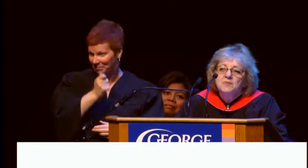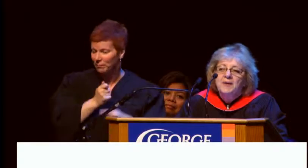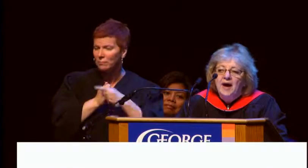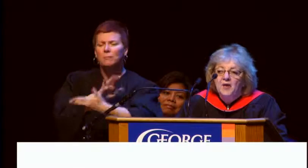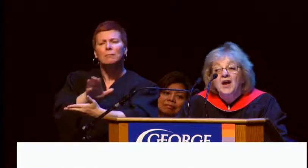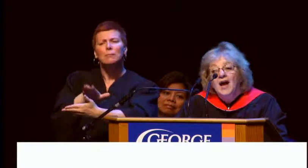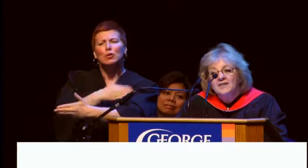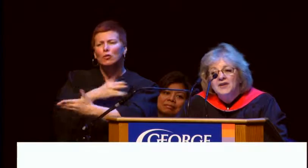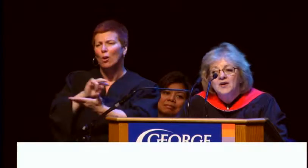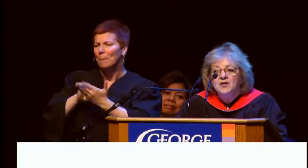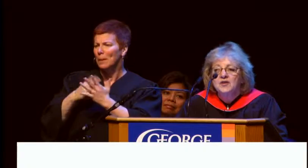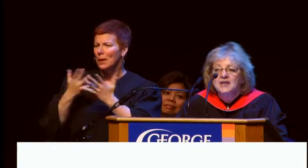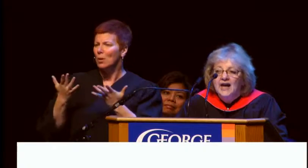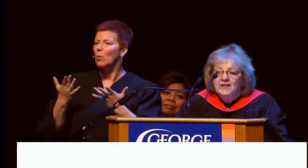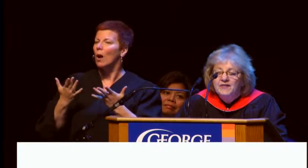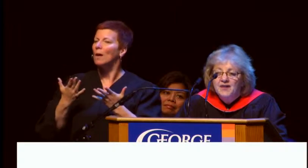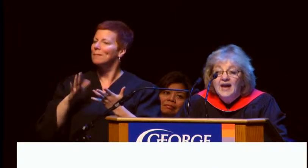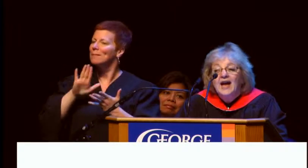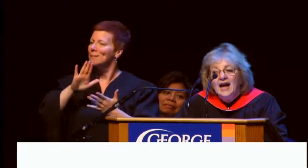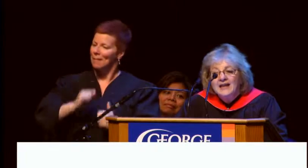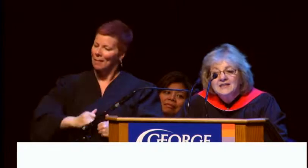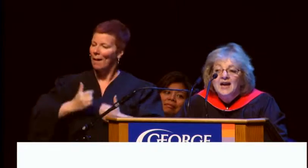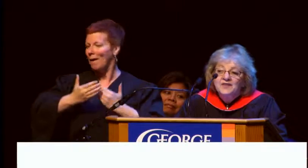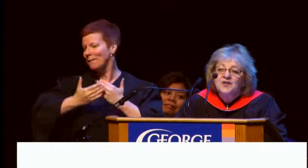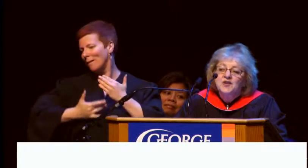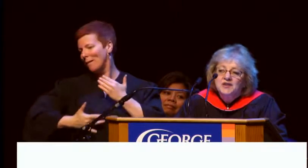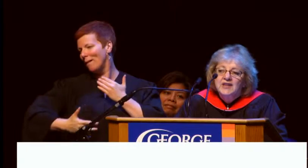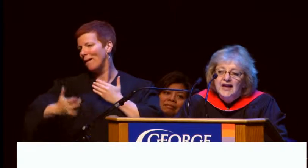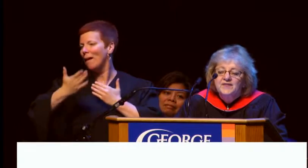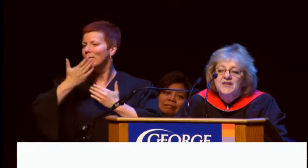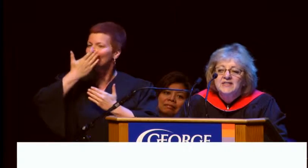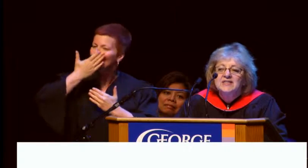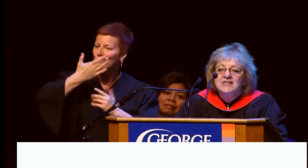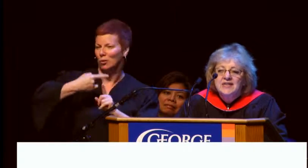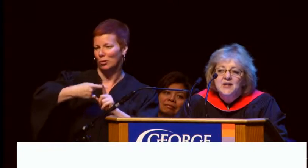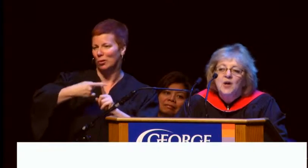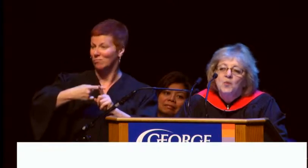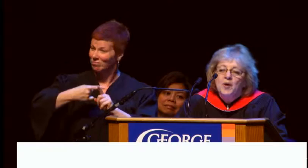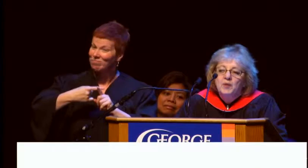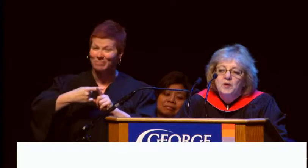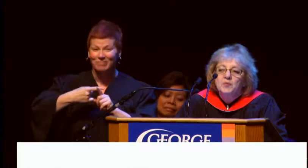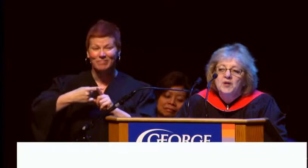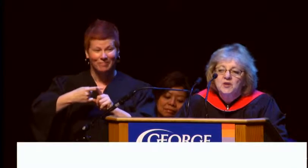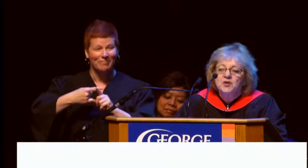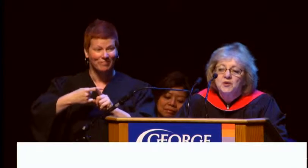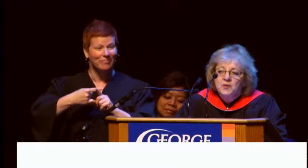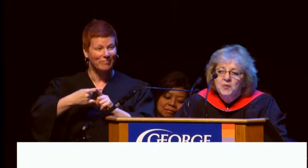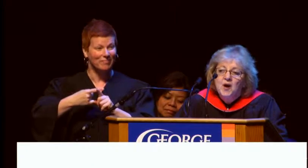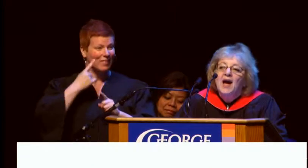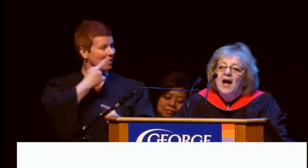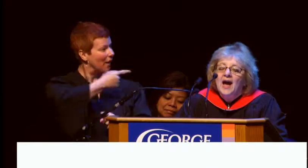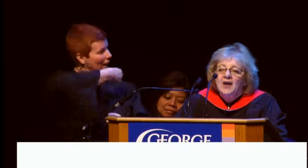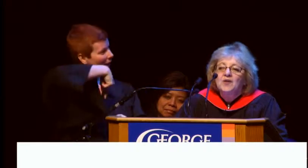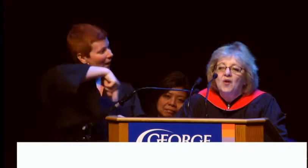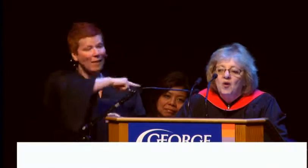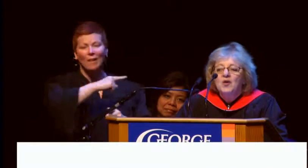ABOUT HAVING A GOOD LIFE AND HAVING A GOOD LIFE IS INDEED WHAT WE WISH YOU AND ALL